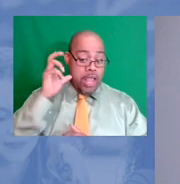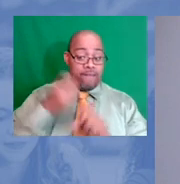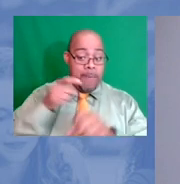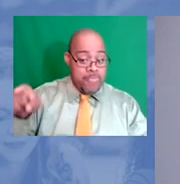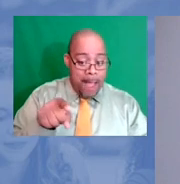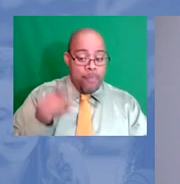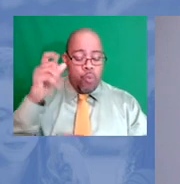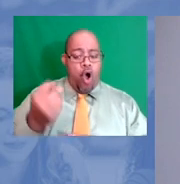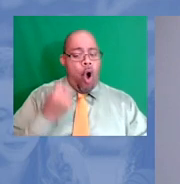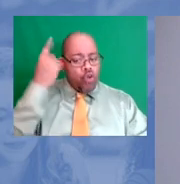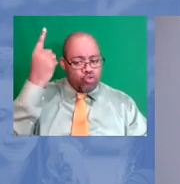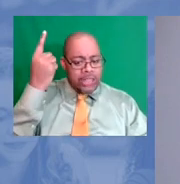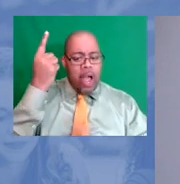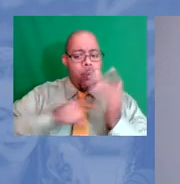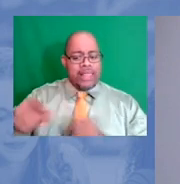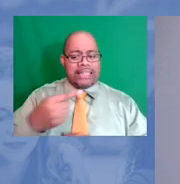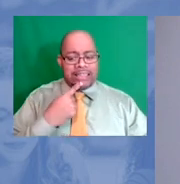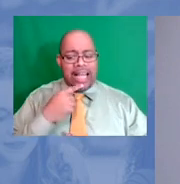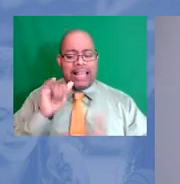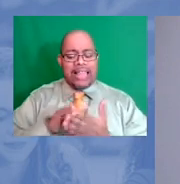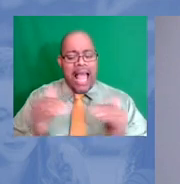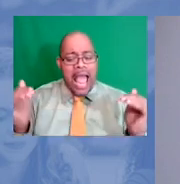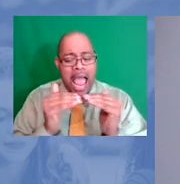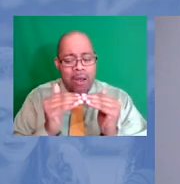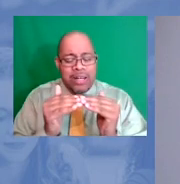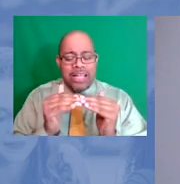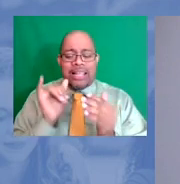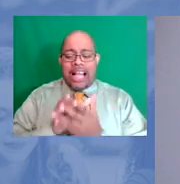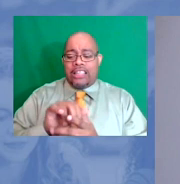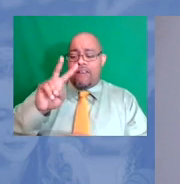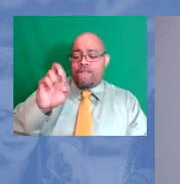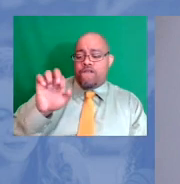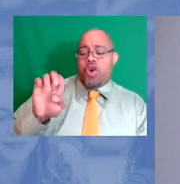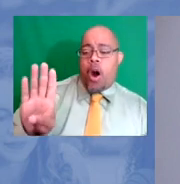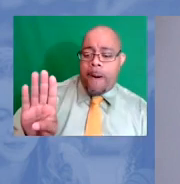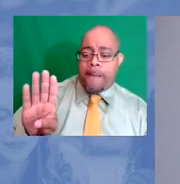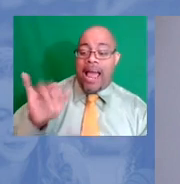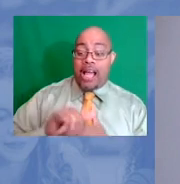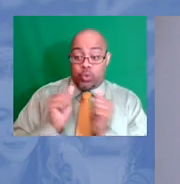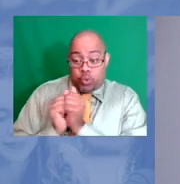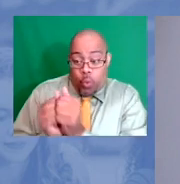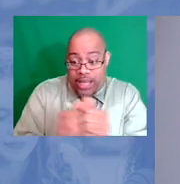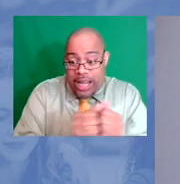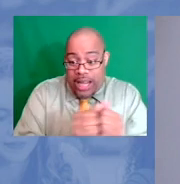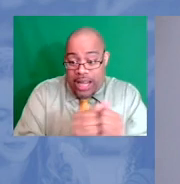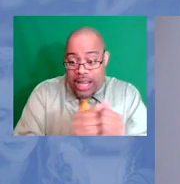WHAT THEY SAY, THAT EQUITY IS A VERB. AND TOGETHER, WE ARE POWERFUL.